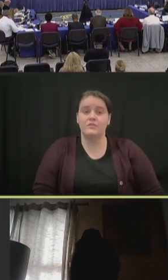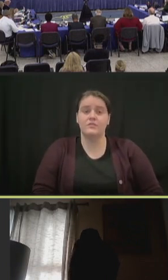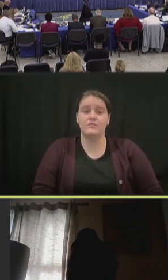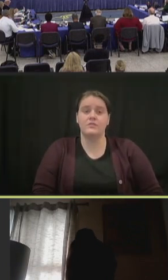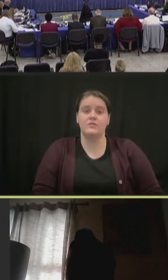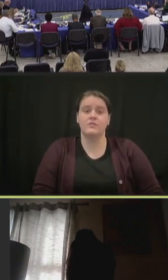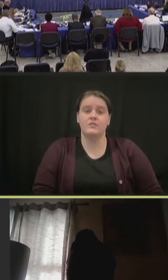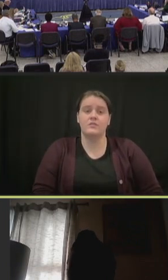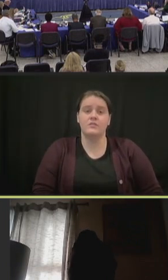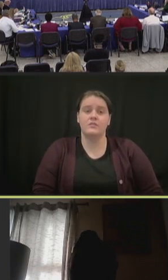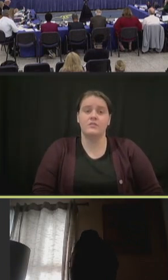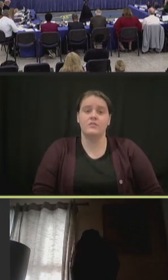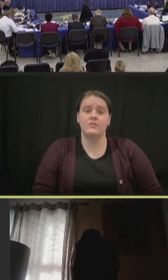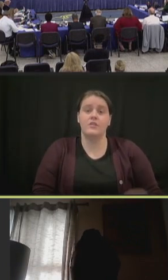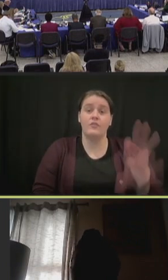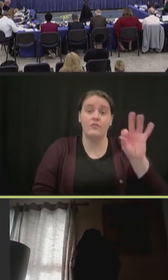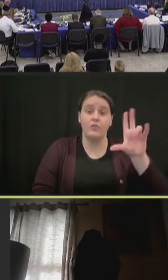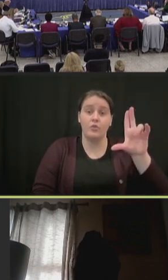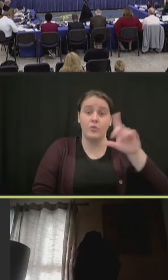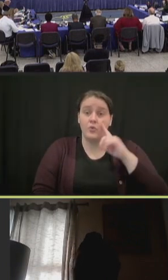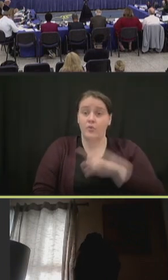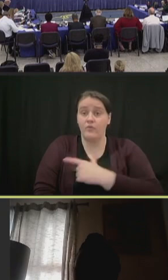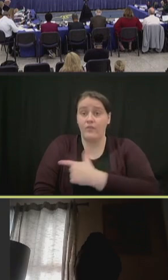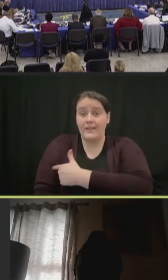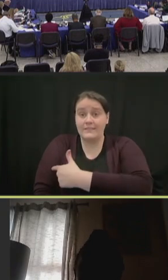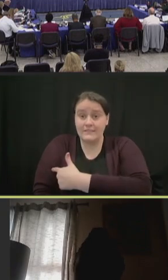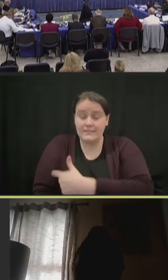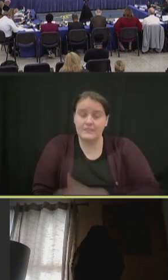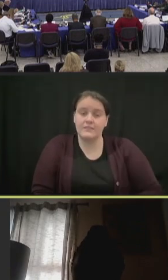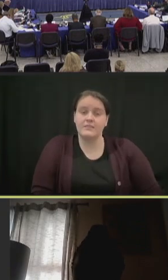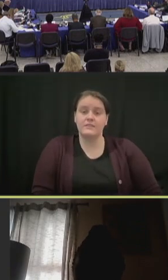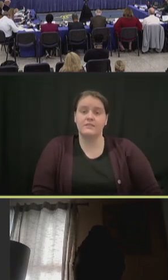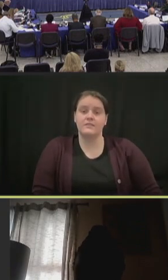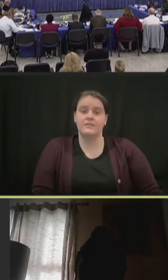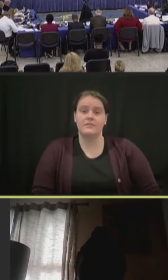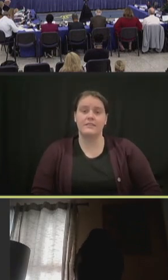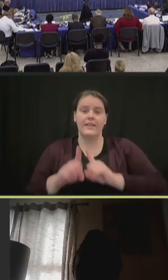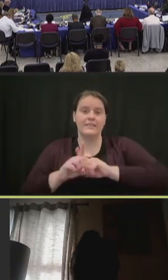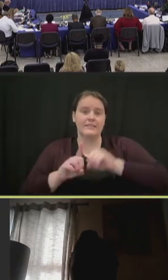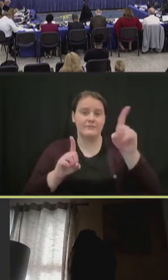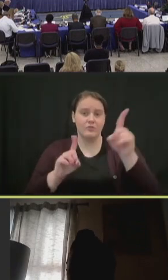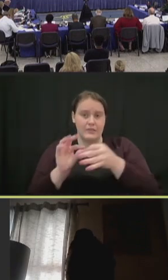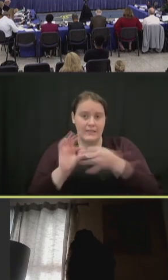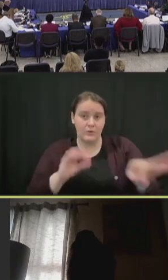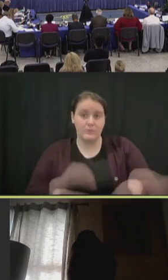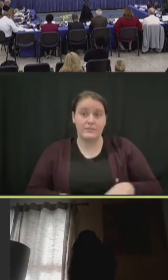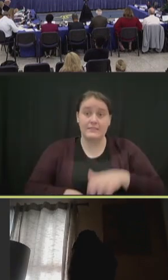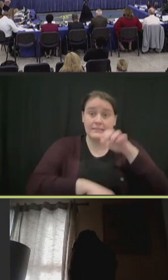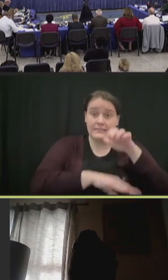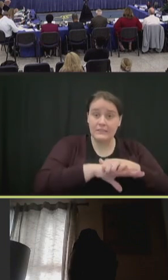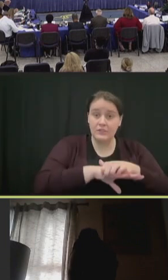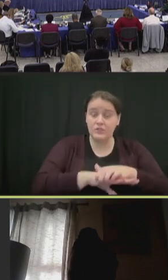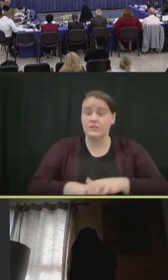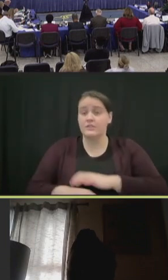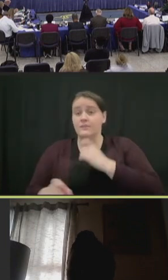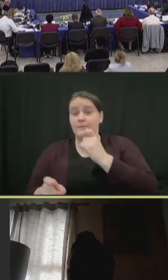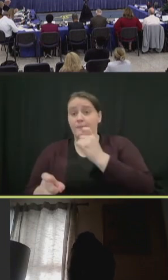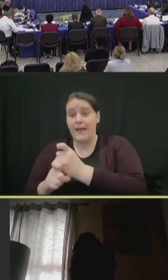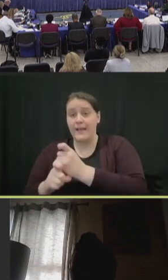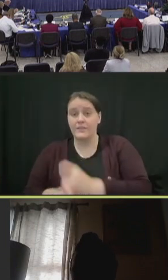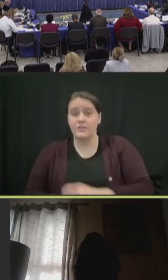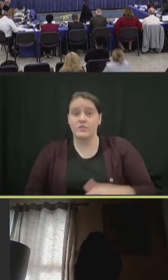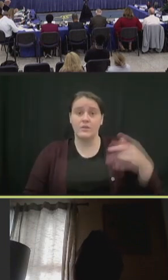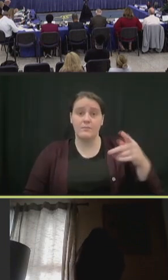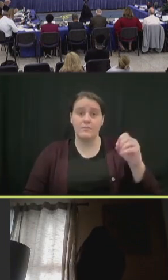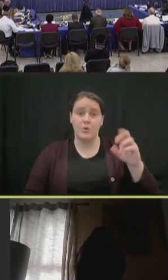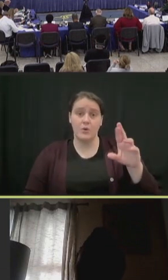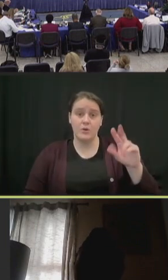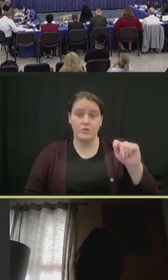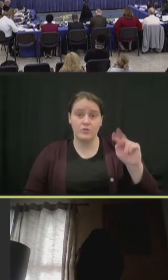the flu vaccine. So, in different languages, English, Spanish, Portuguese, we have materials